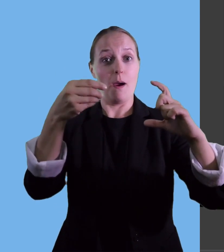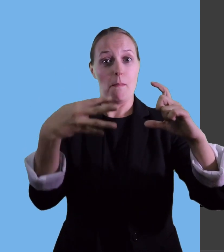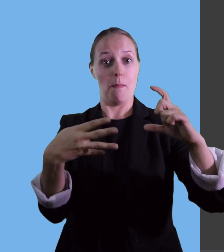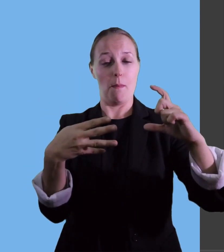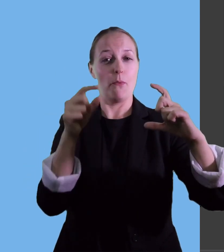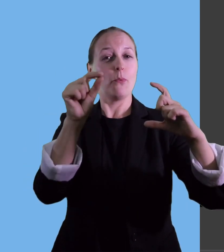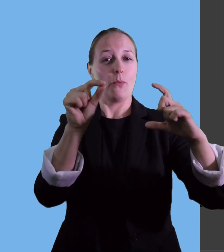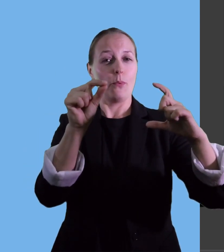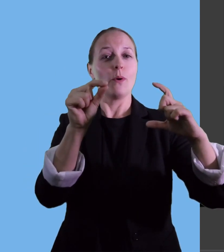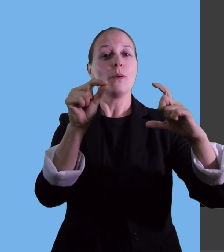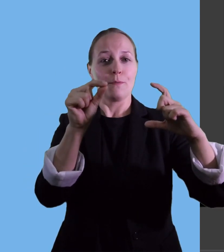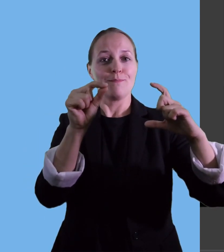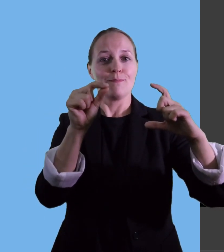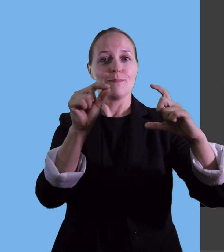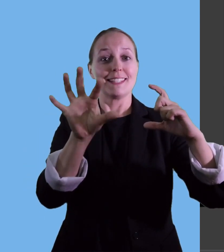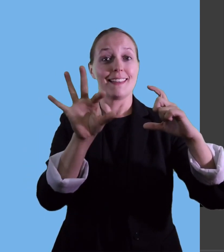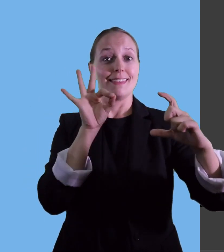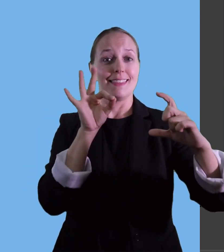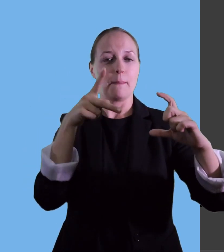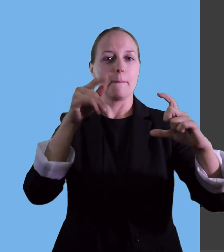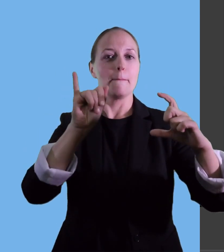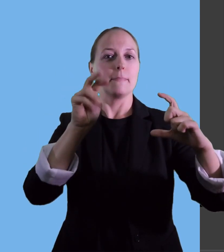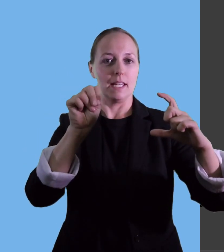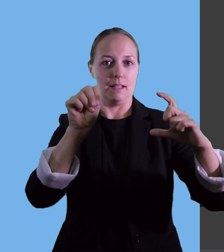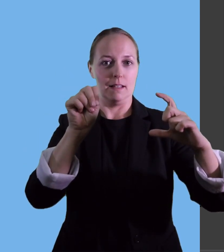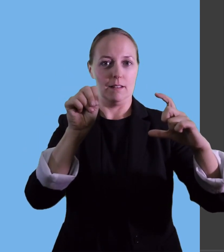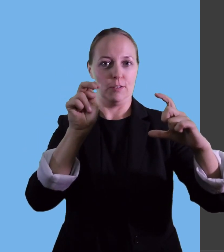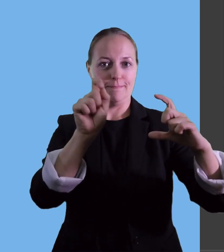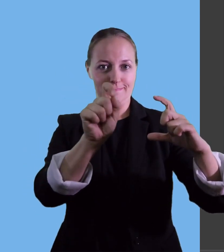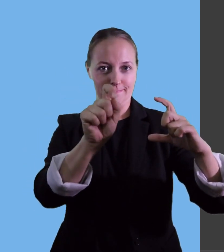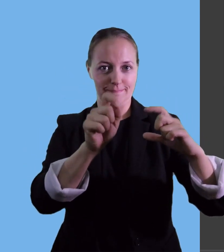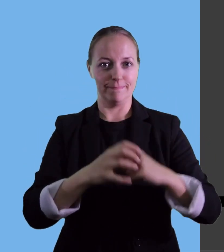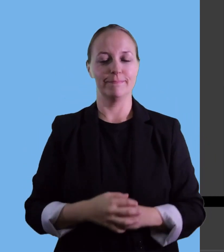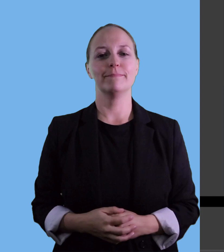menu in the top-right corner. Then select "Pin."